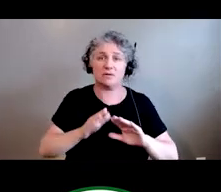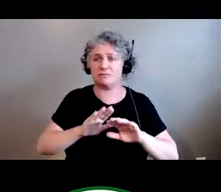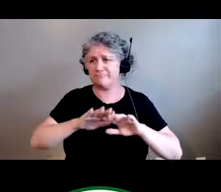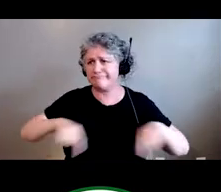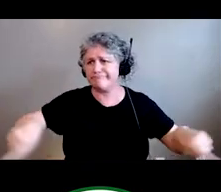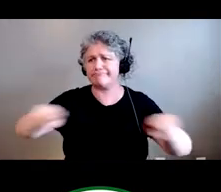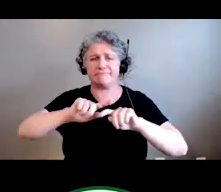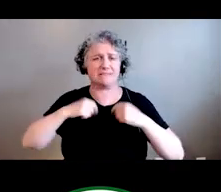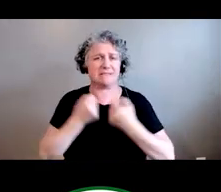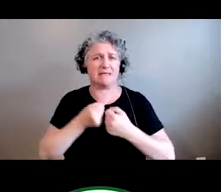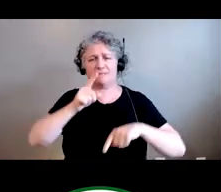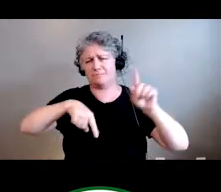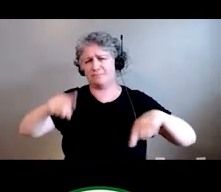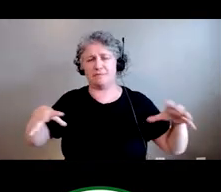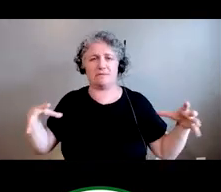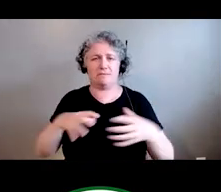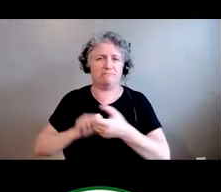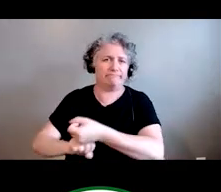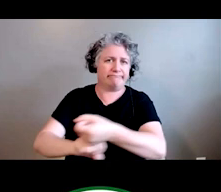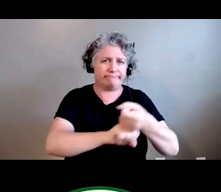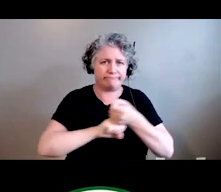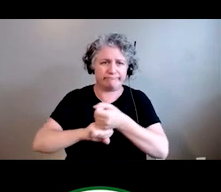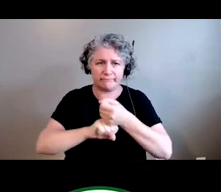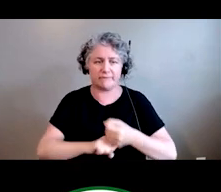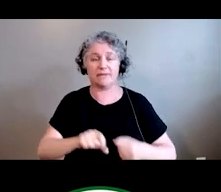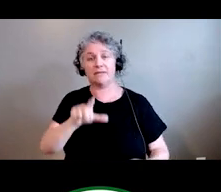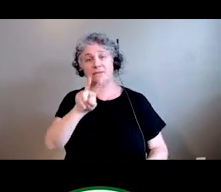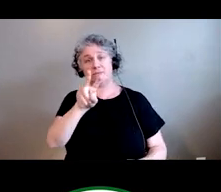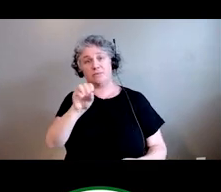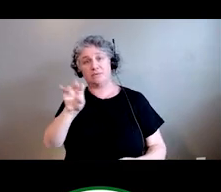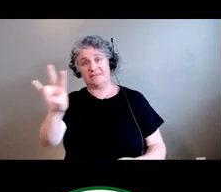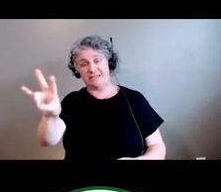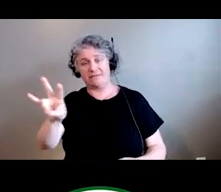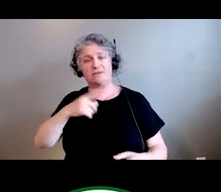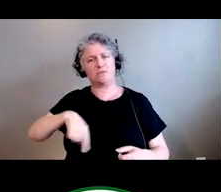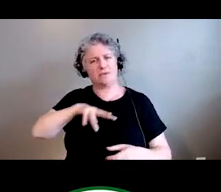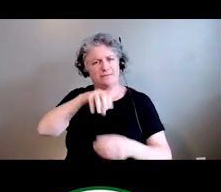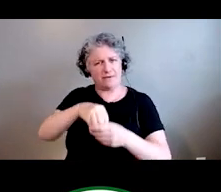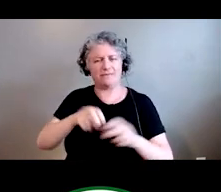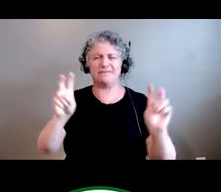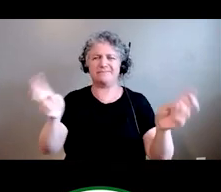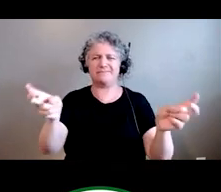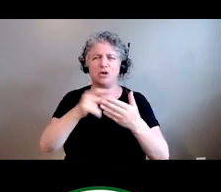41 local governments, disability organizations, businesses and citizens in northern British Columbia.